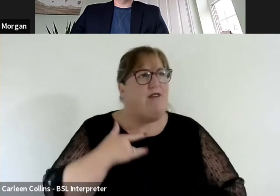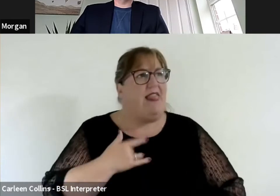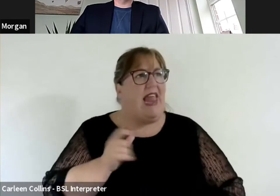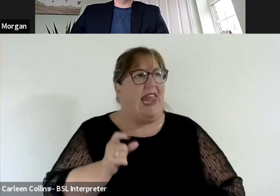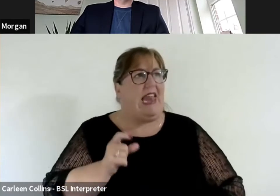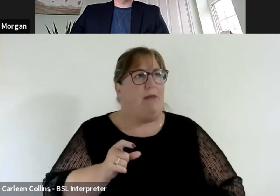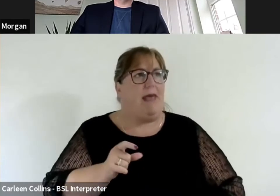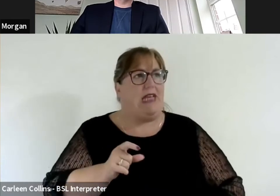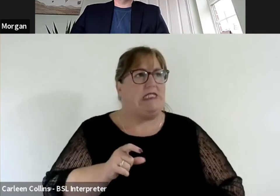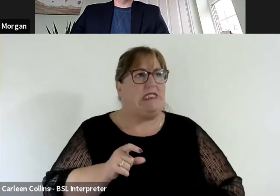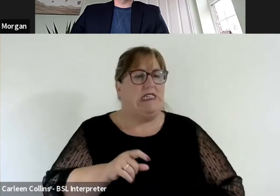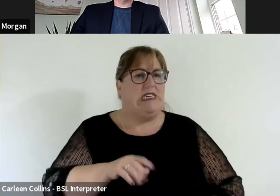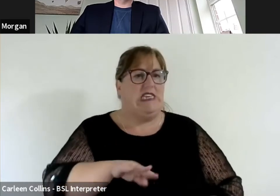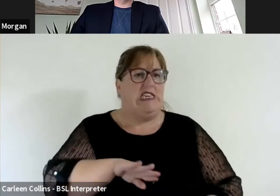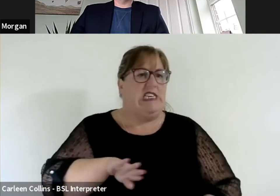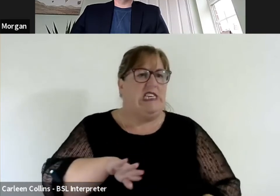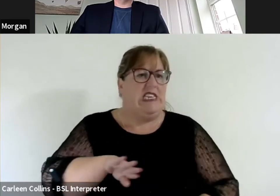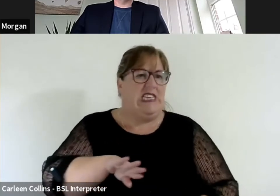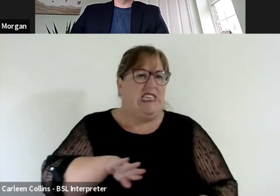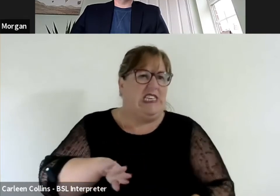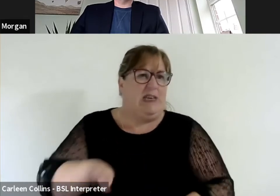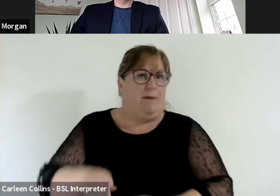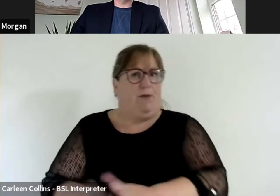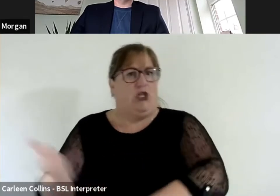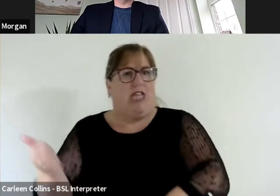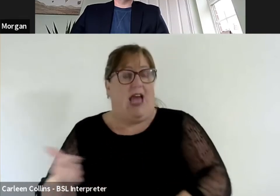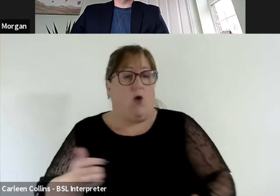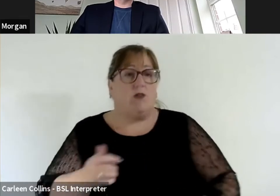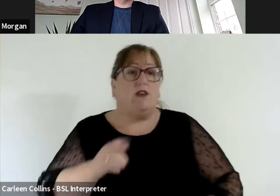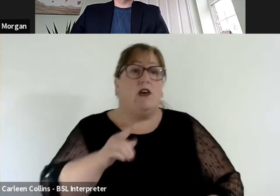They didn't directly link it to my conditions, but you get that feeling